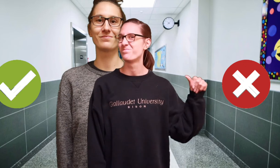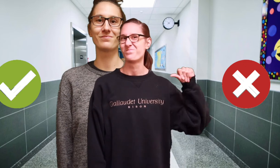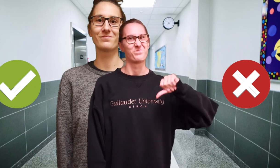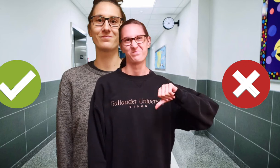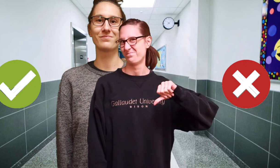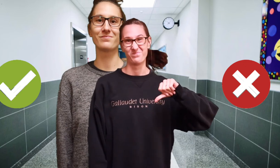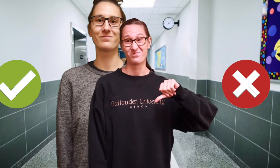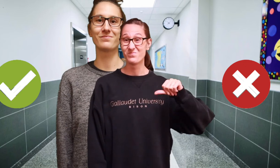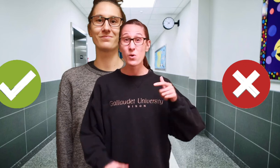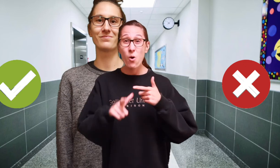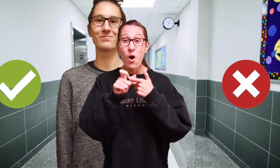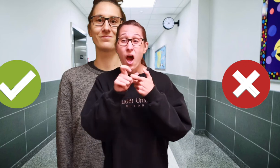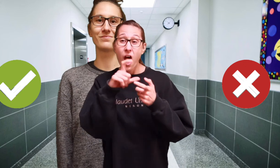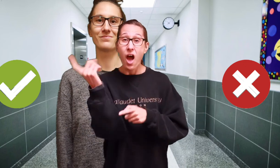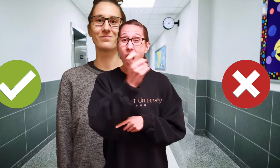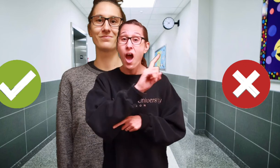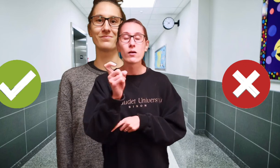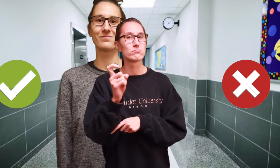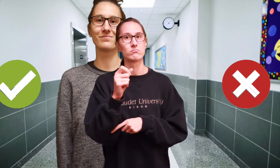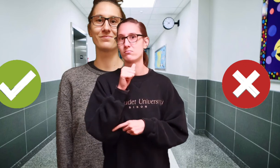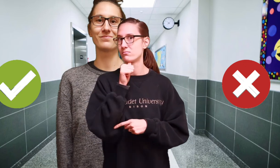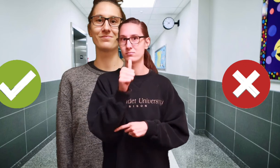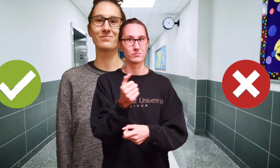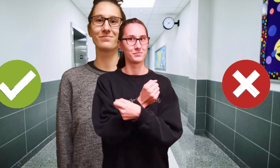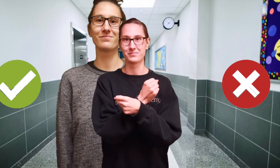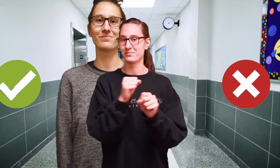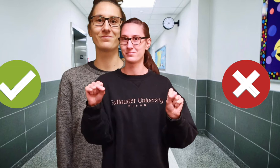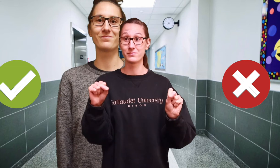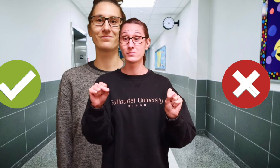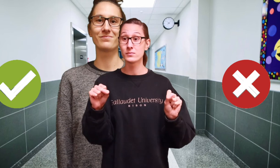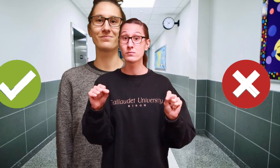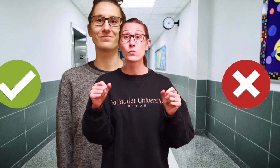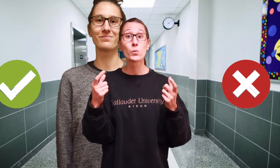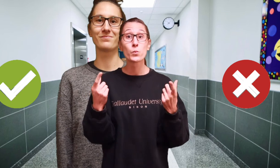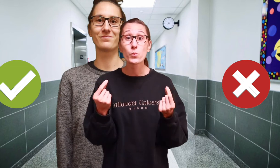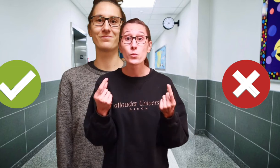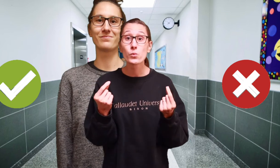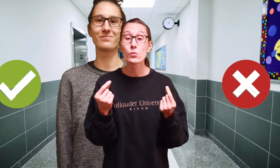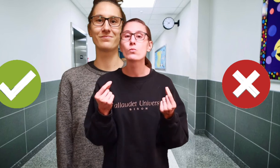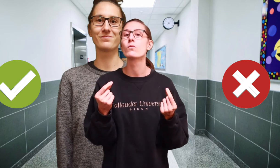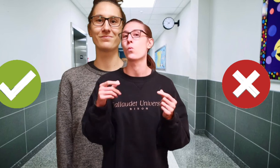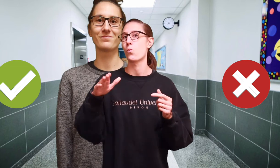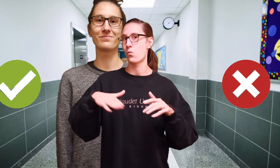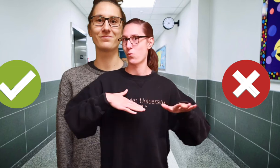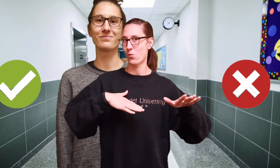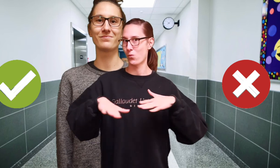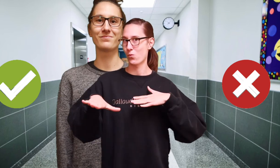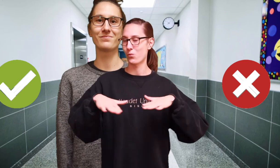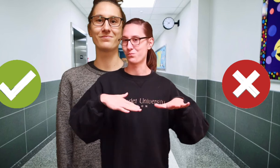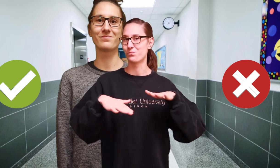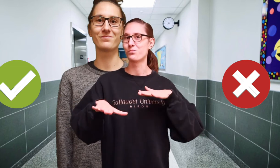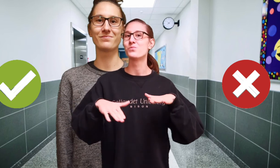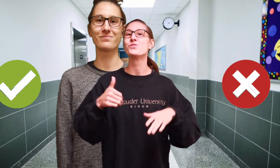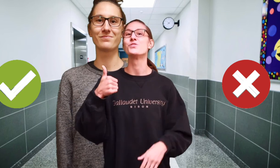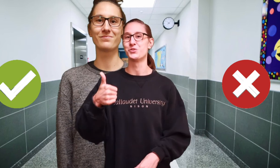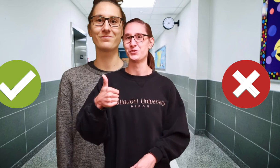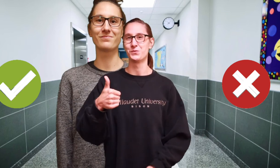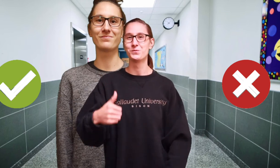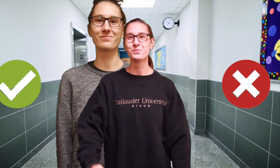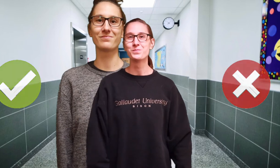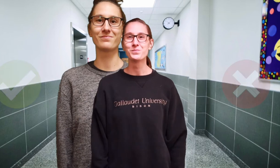Bad. Running inside is not safe. Please walk